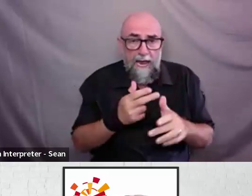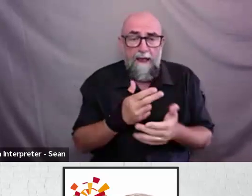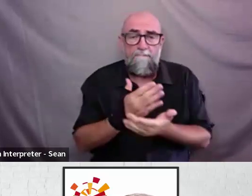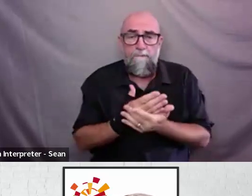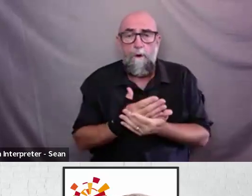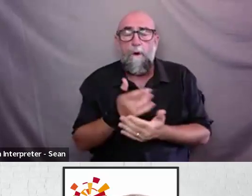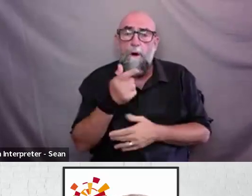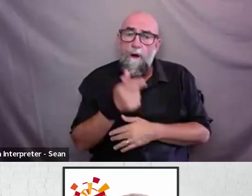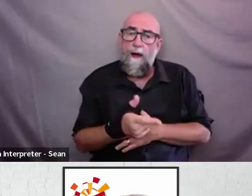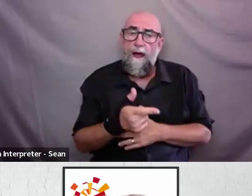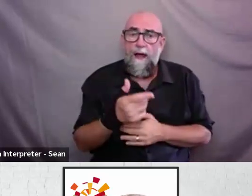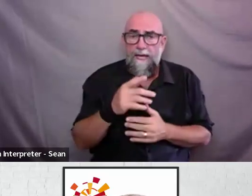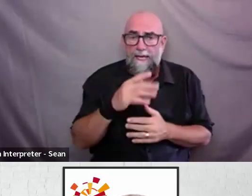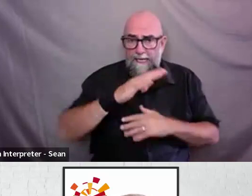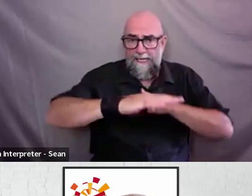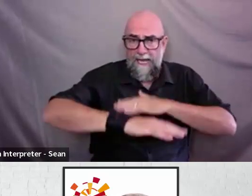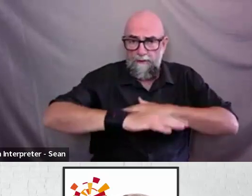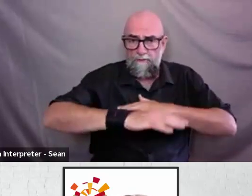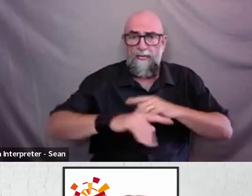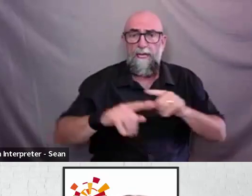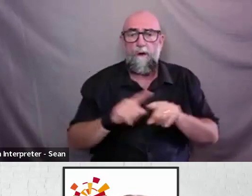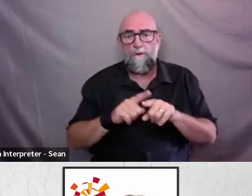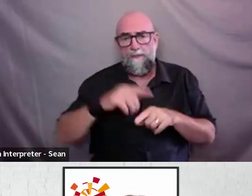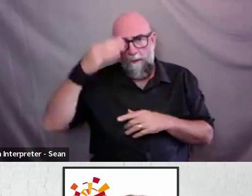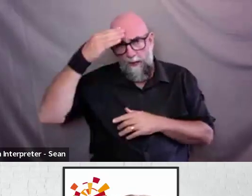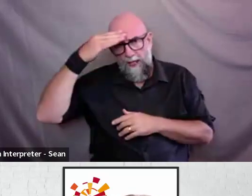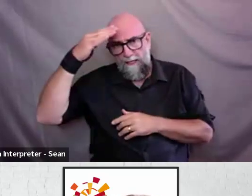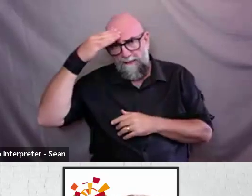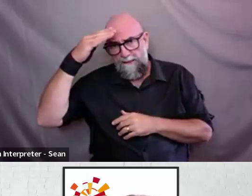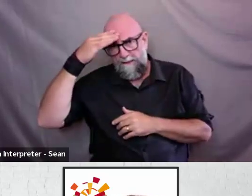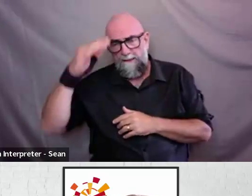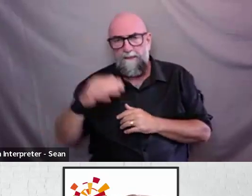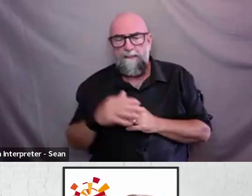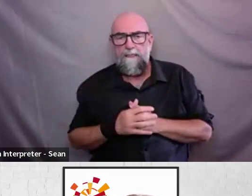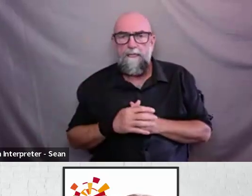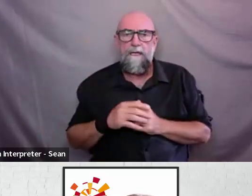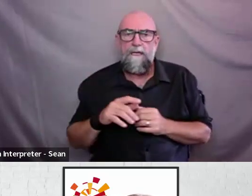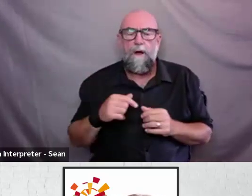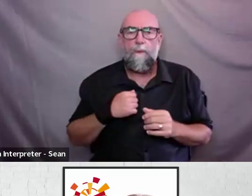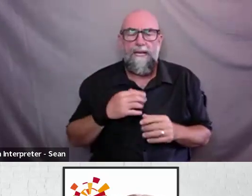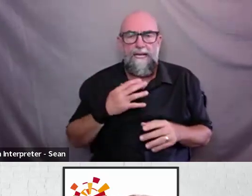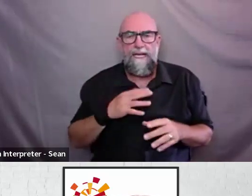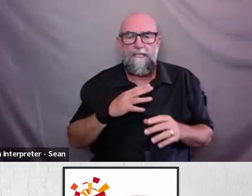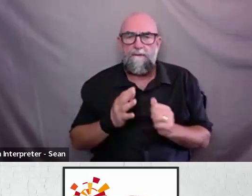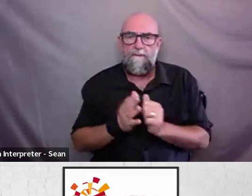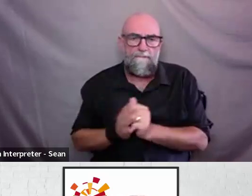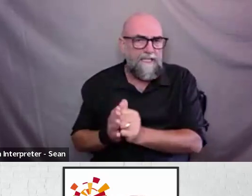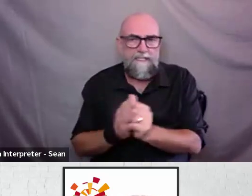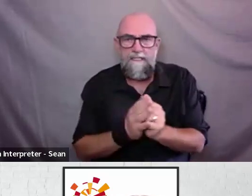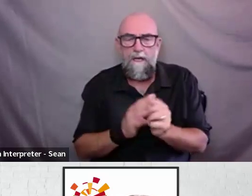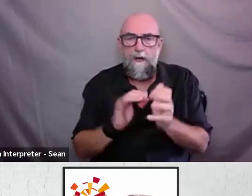being a possible way we start to think about how we TOI DERRICOTTE: And travel across this country. -- Tour and travel